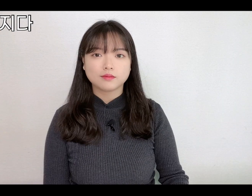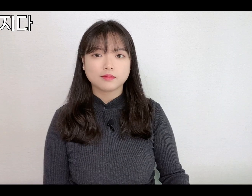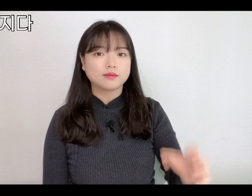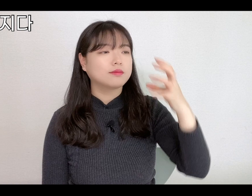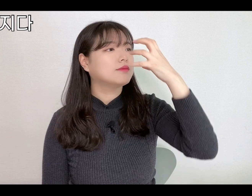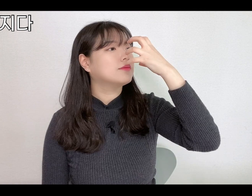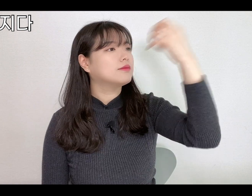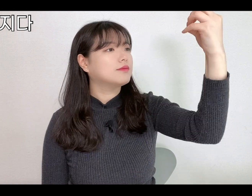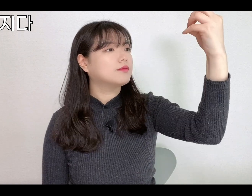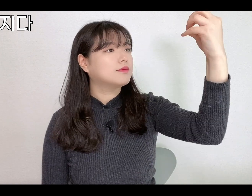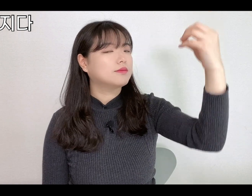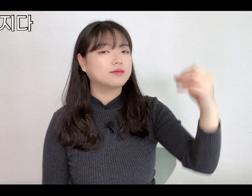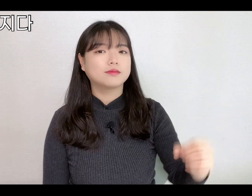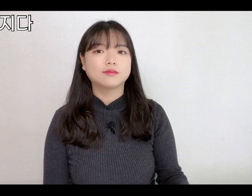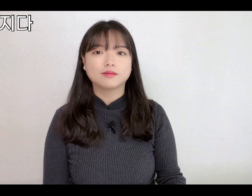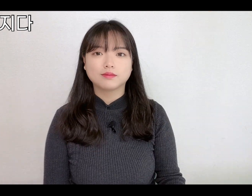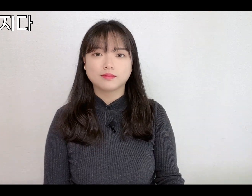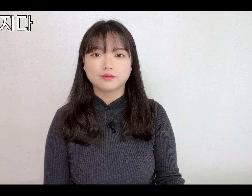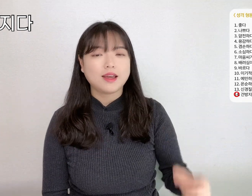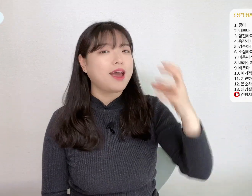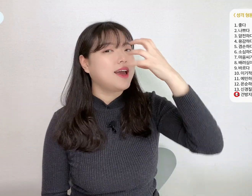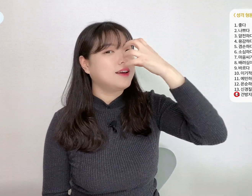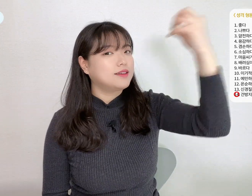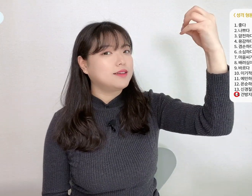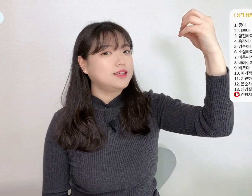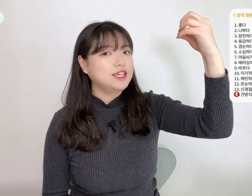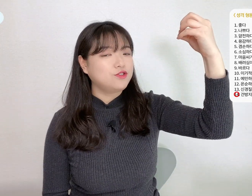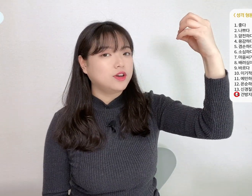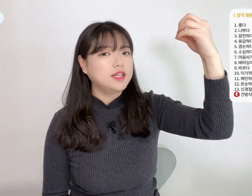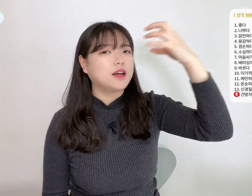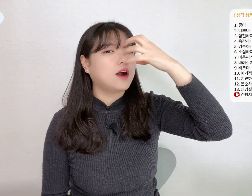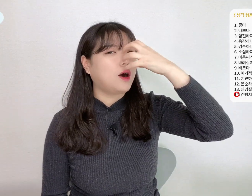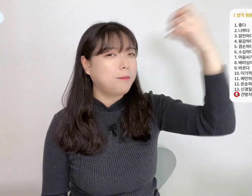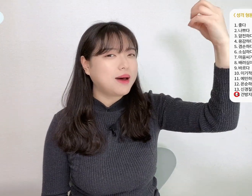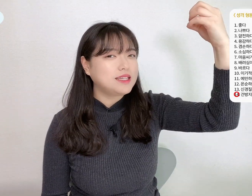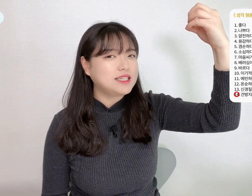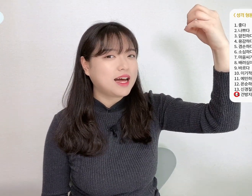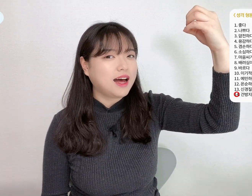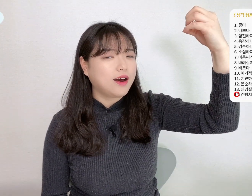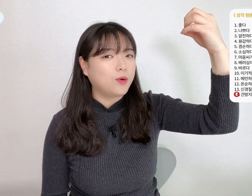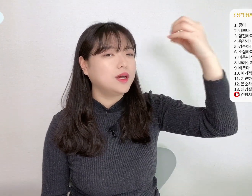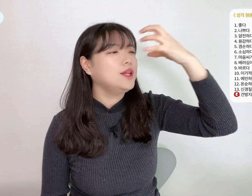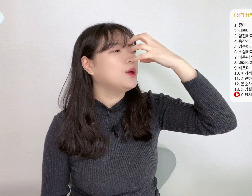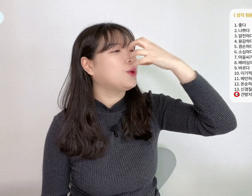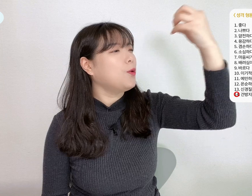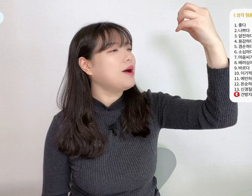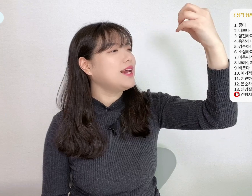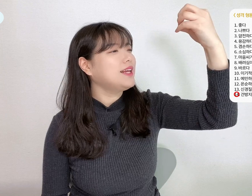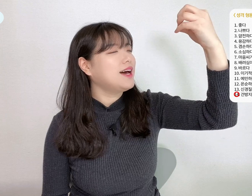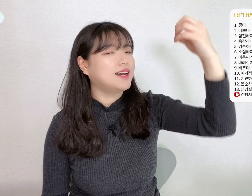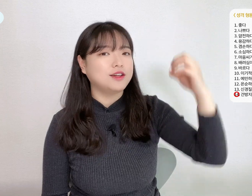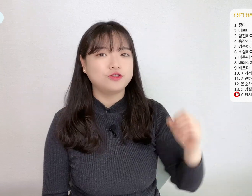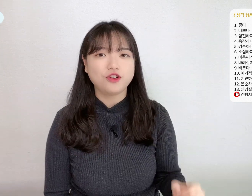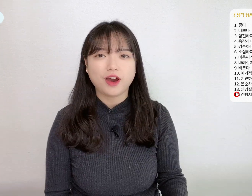This sign language means [to be cheeky] or [to be proud]. Do you remember the sign language we used to say, [humbly]?